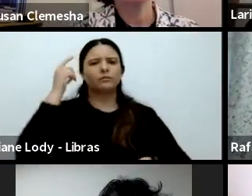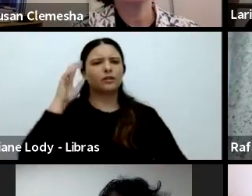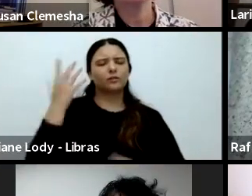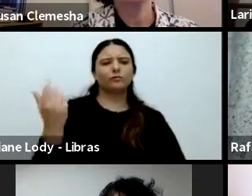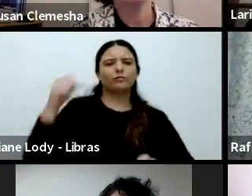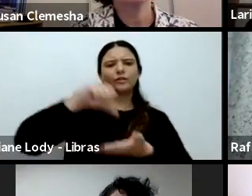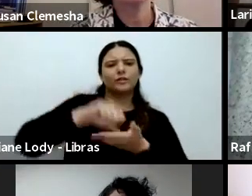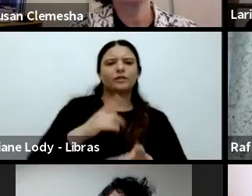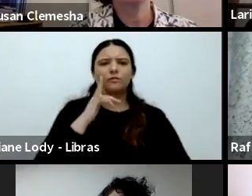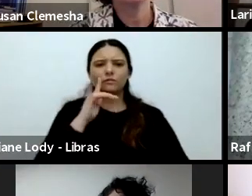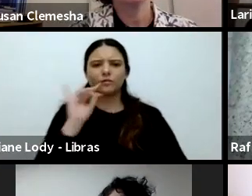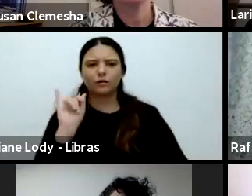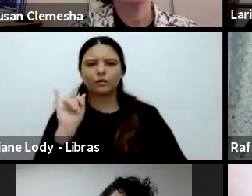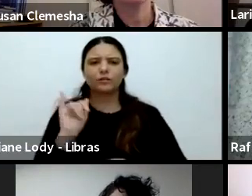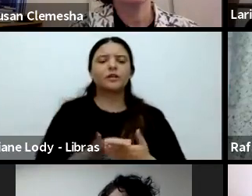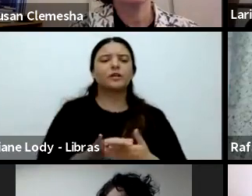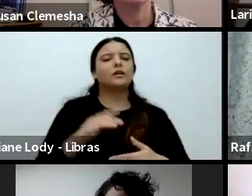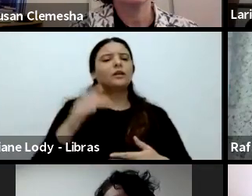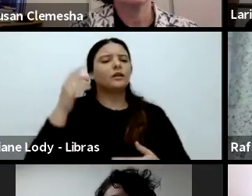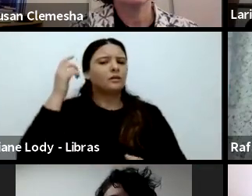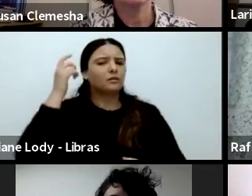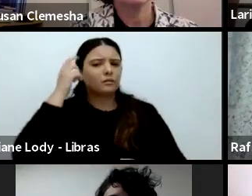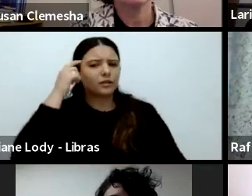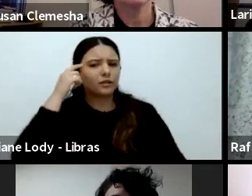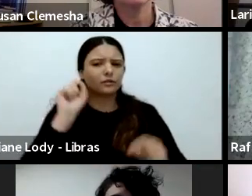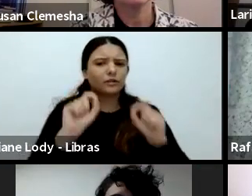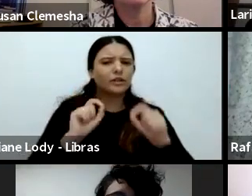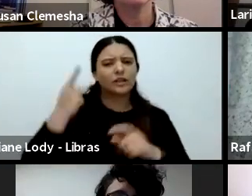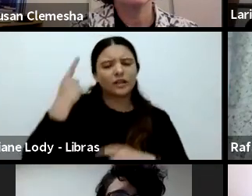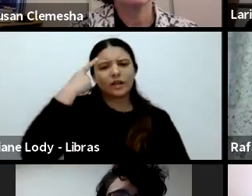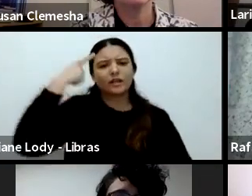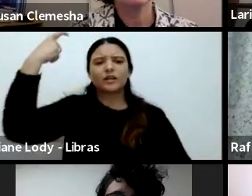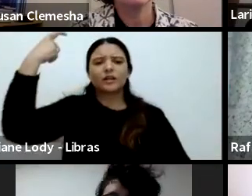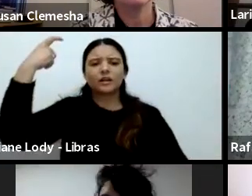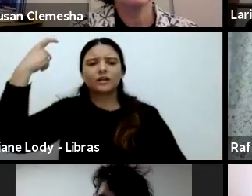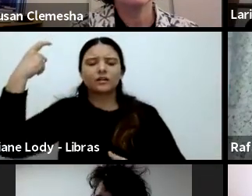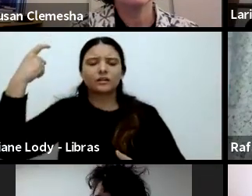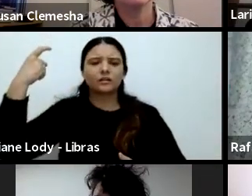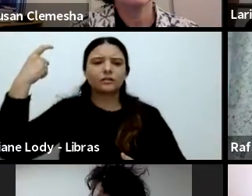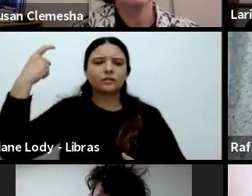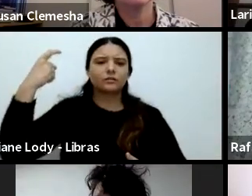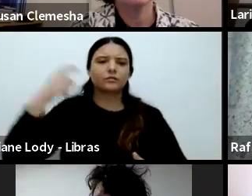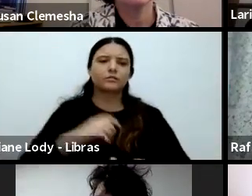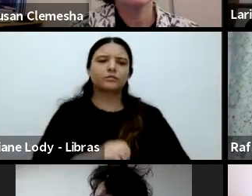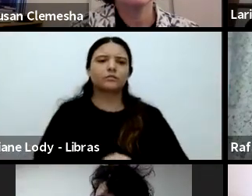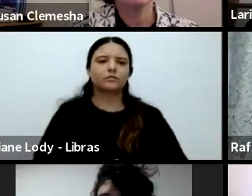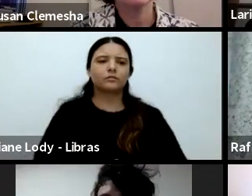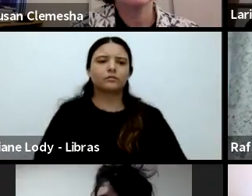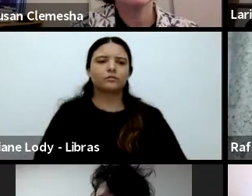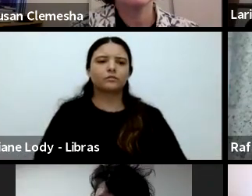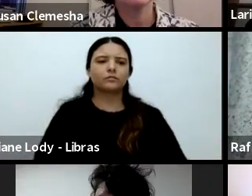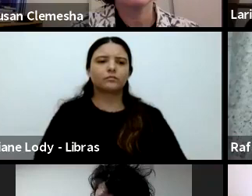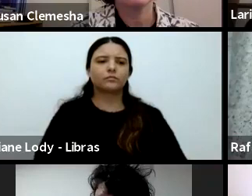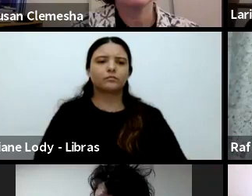ought is ought his concern is comes from hegel. and it's and it's the idea of. the there there being a thesis and and